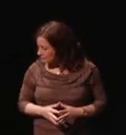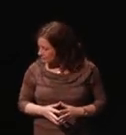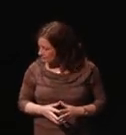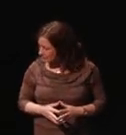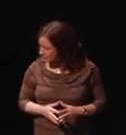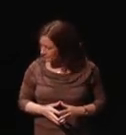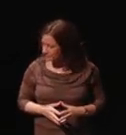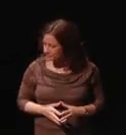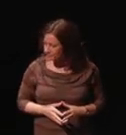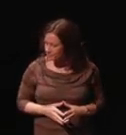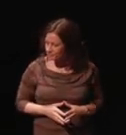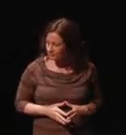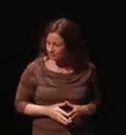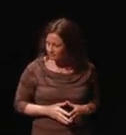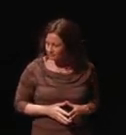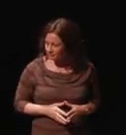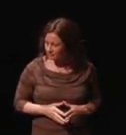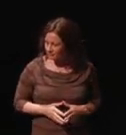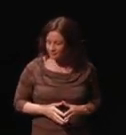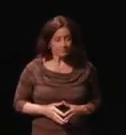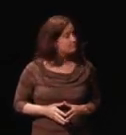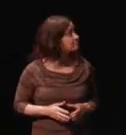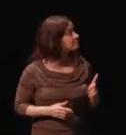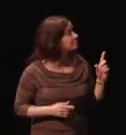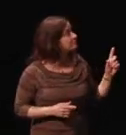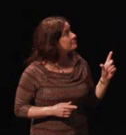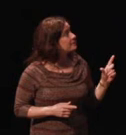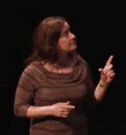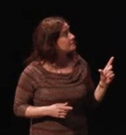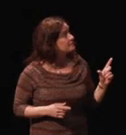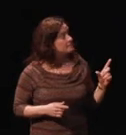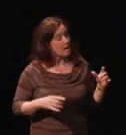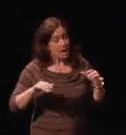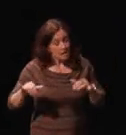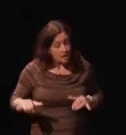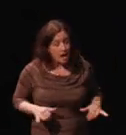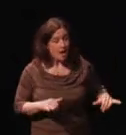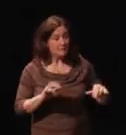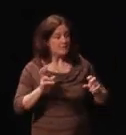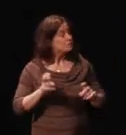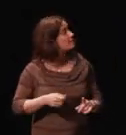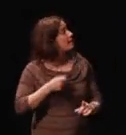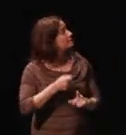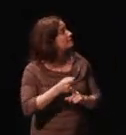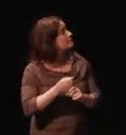This is a picture of a very common issue that hit most people in the '70s and '80s.